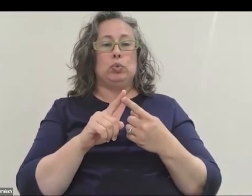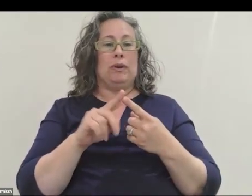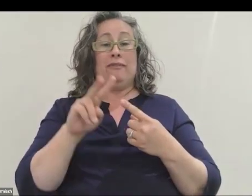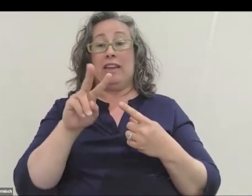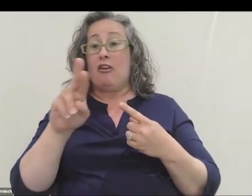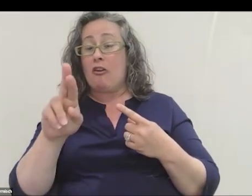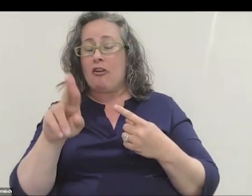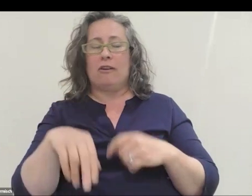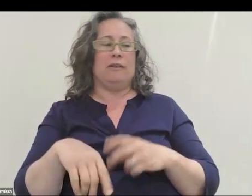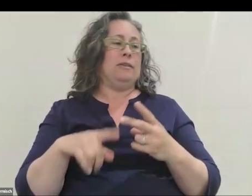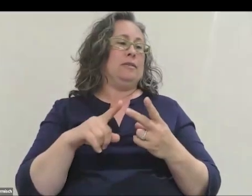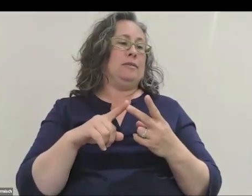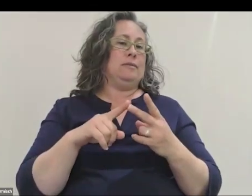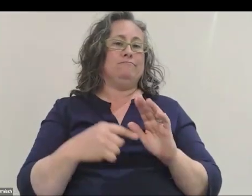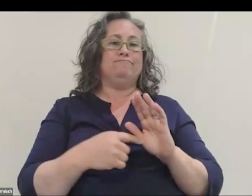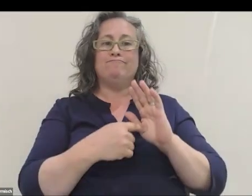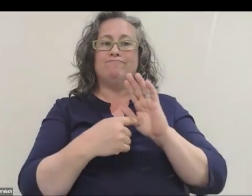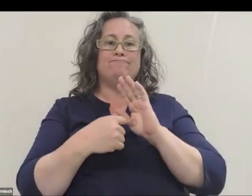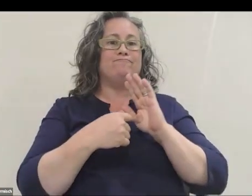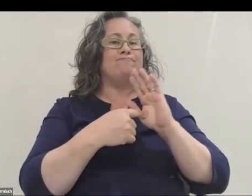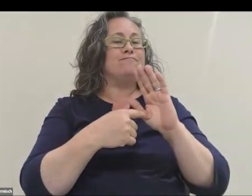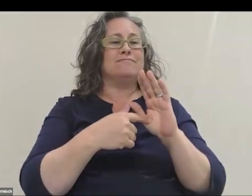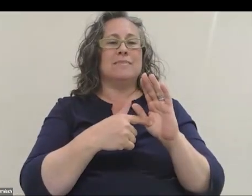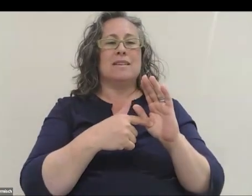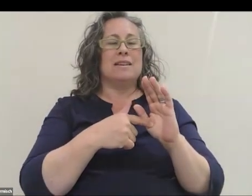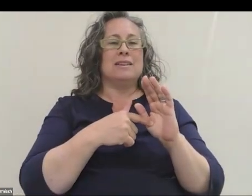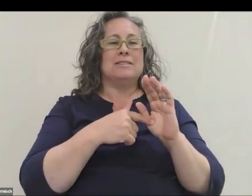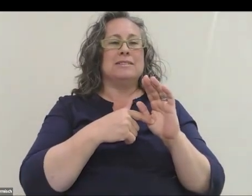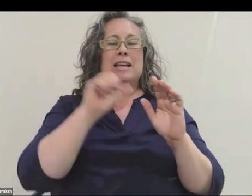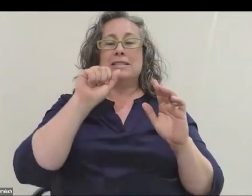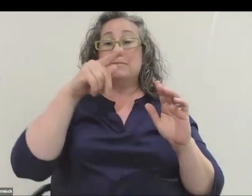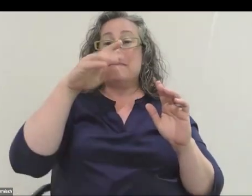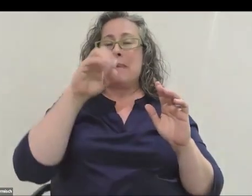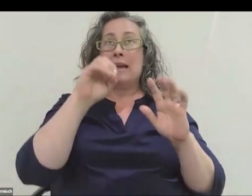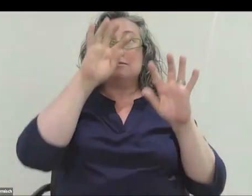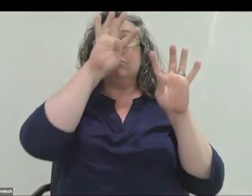to cutting-edge VR, showcasing cosmic wonders,